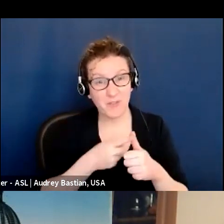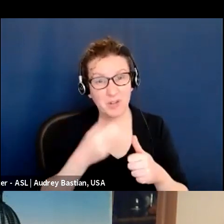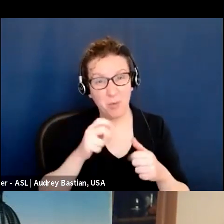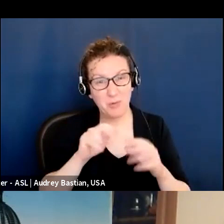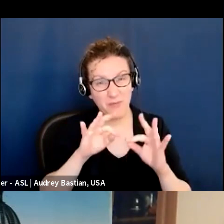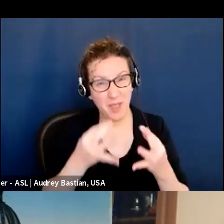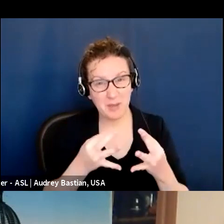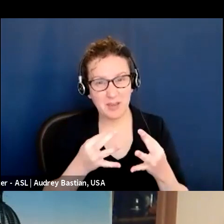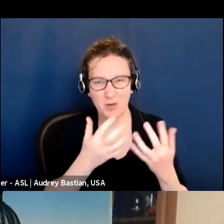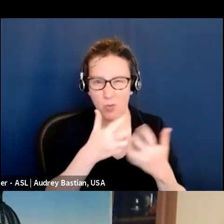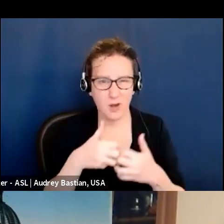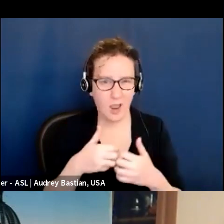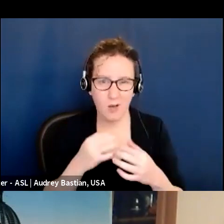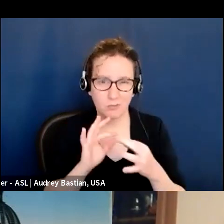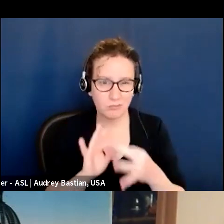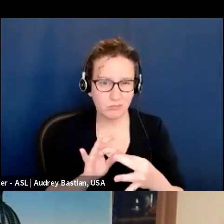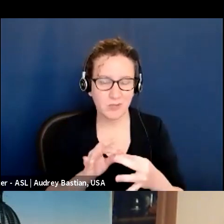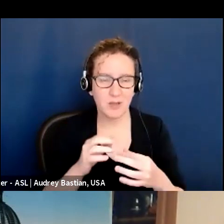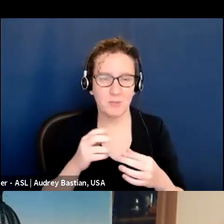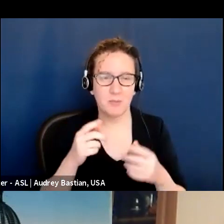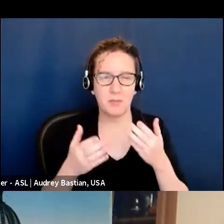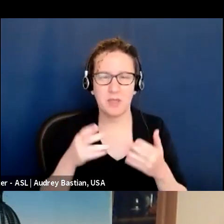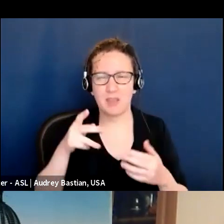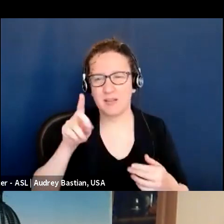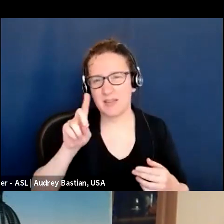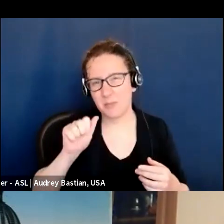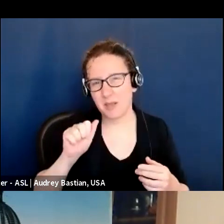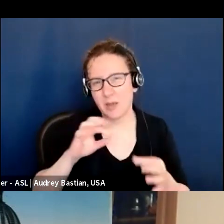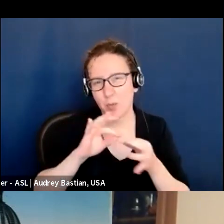work out because of maybe possibly some disability related challenges. But